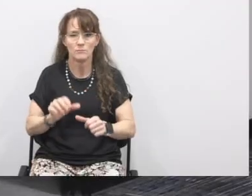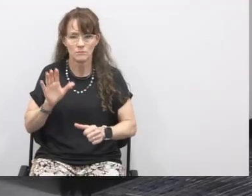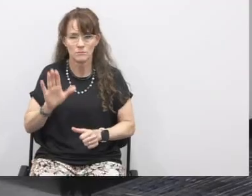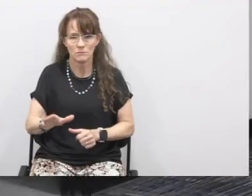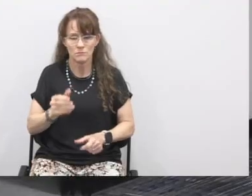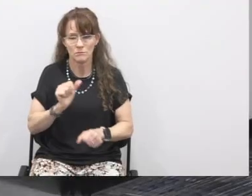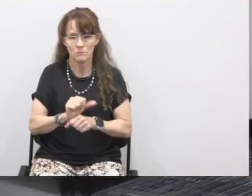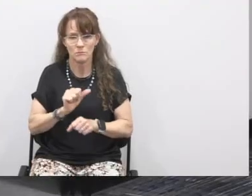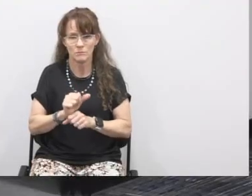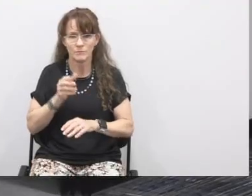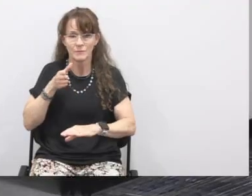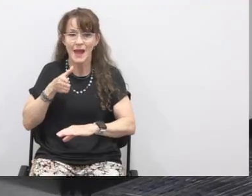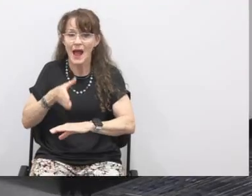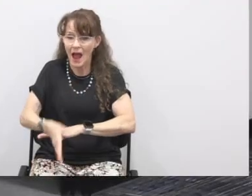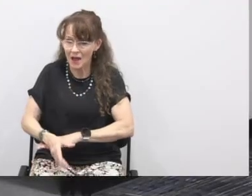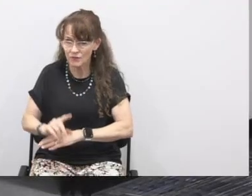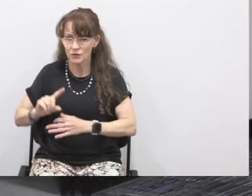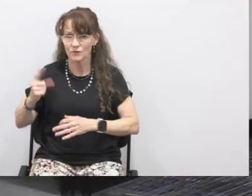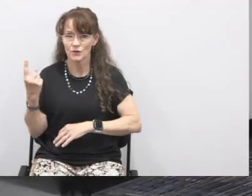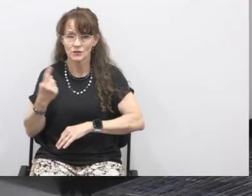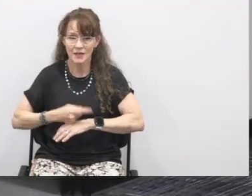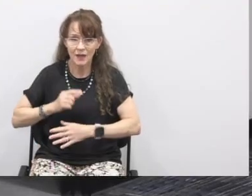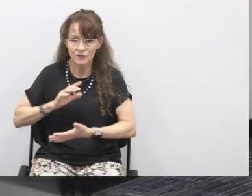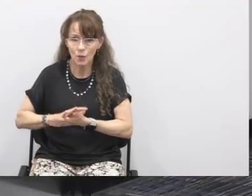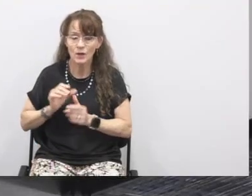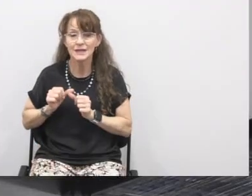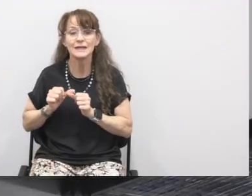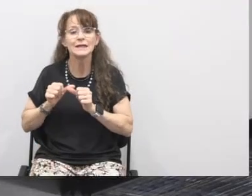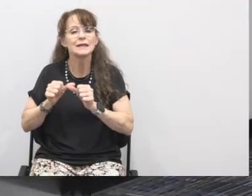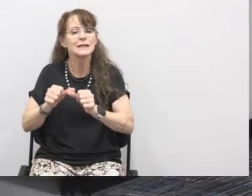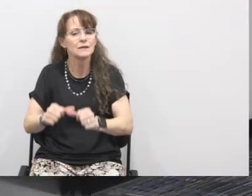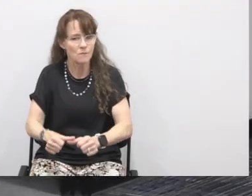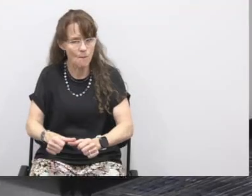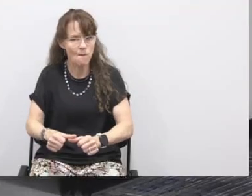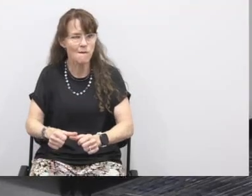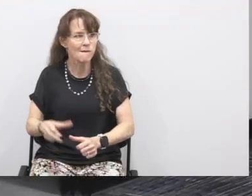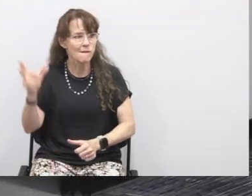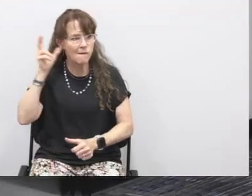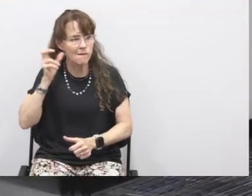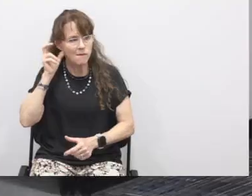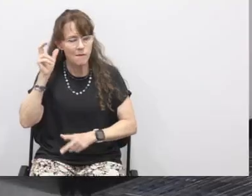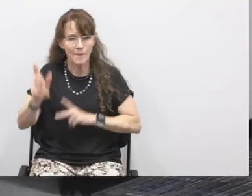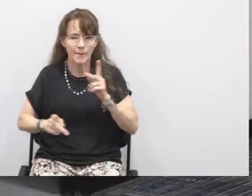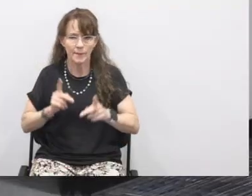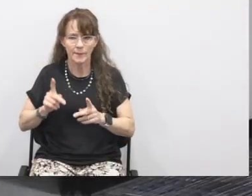after orientation and the first day of school. And so we kept hearing from people. We start with pulse survey data